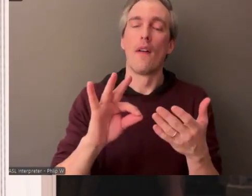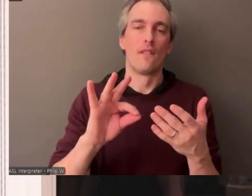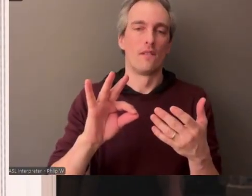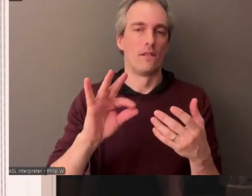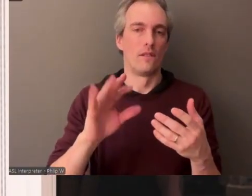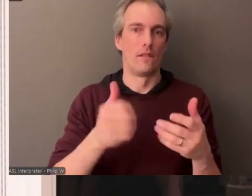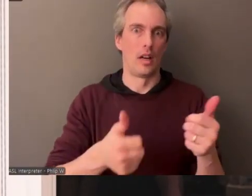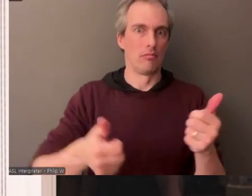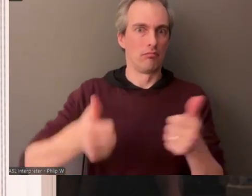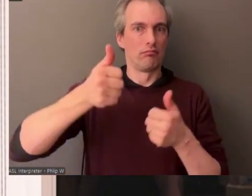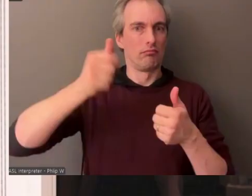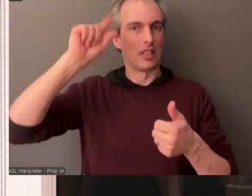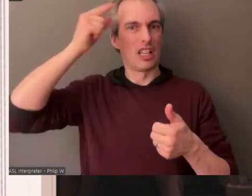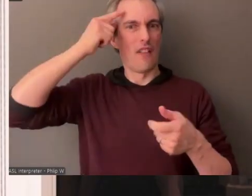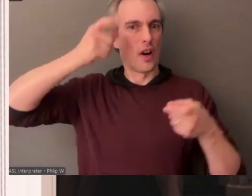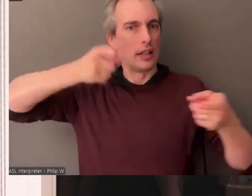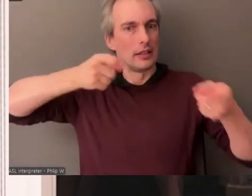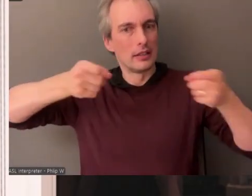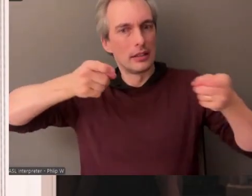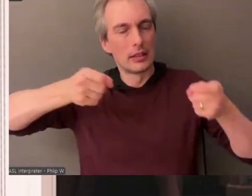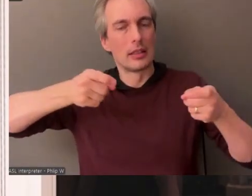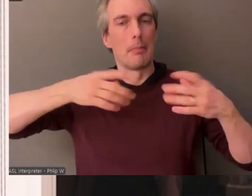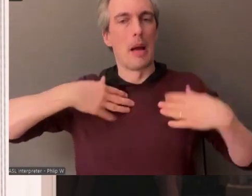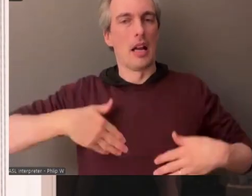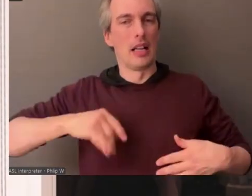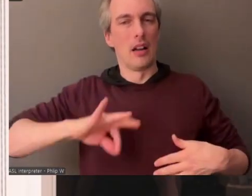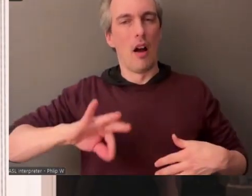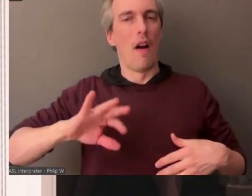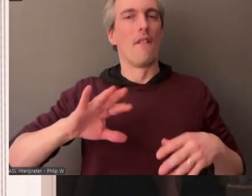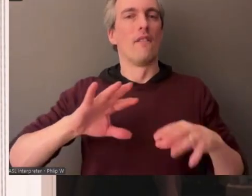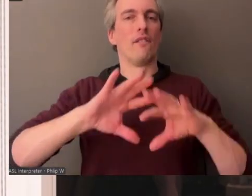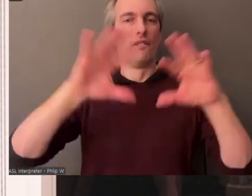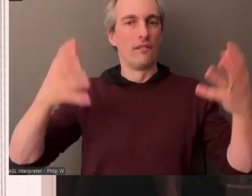There will still be some changes or reorgs.